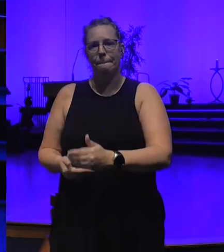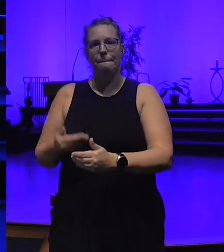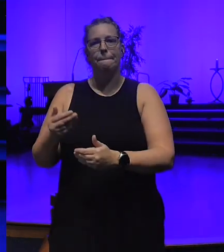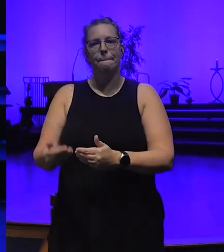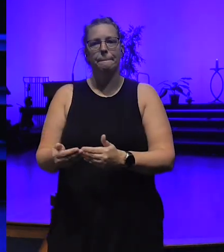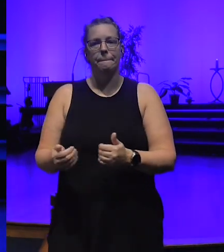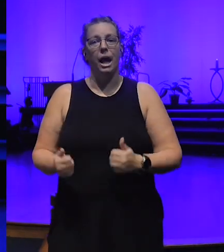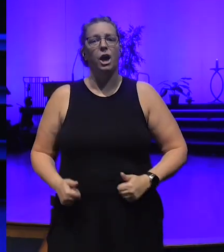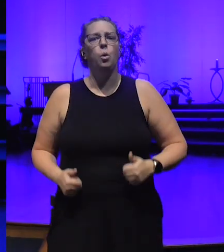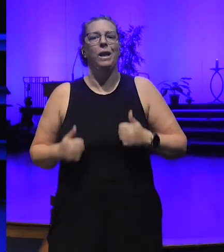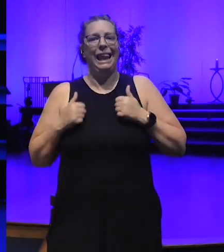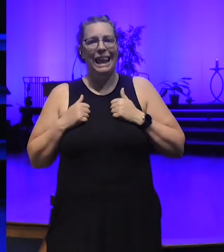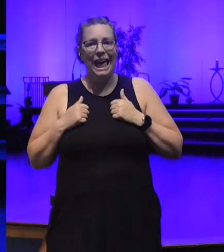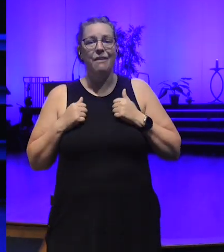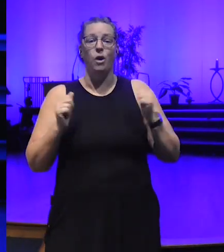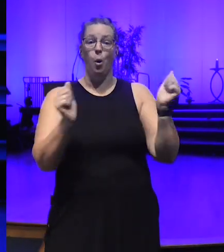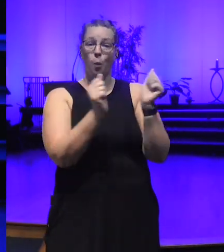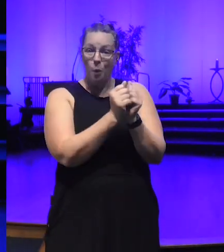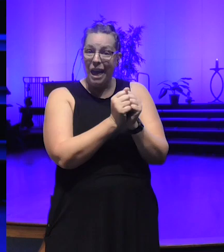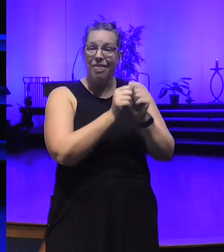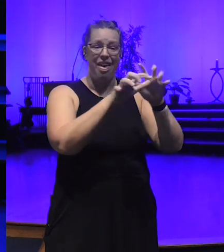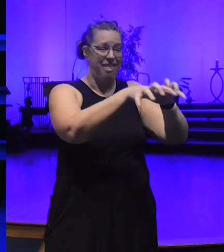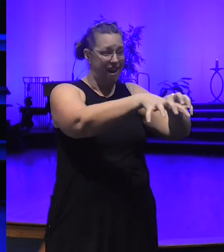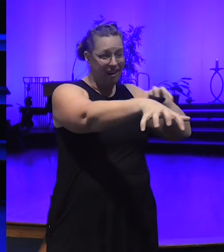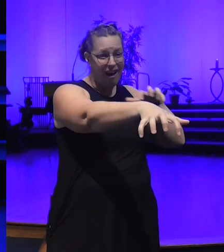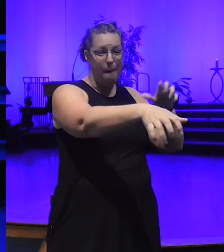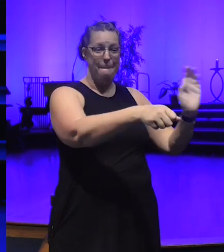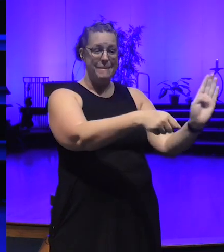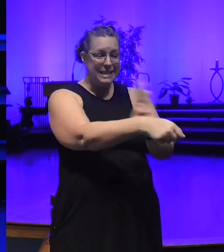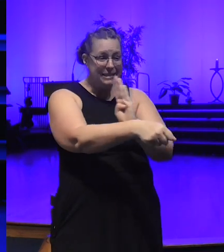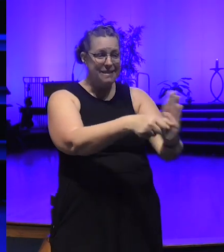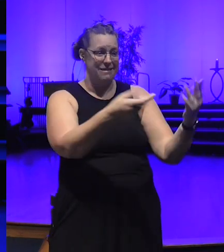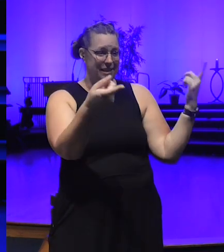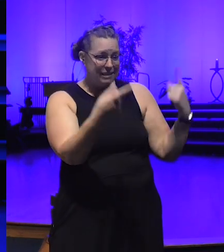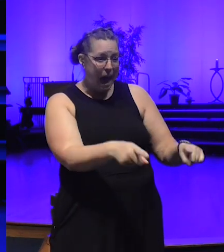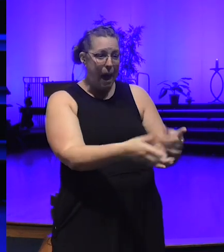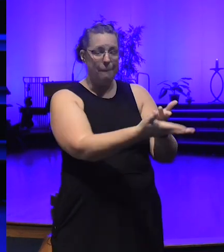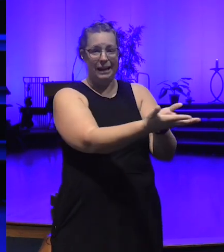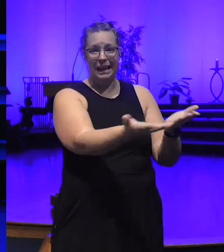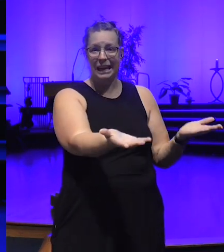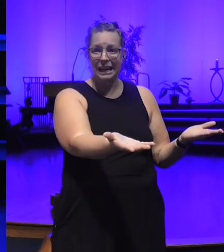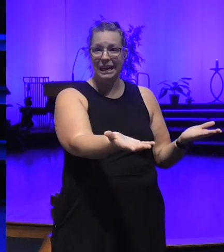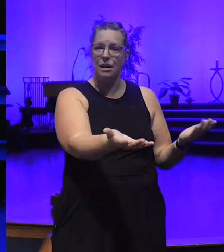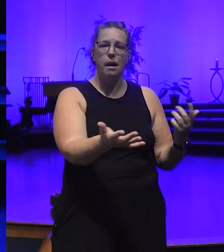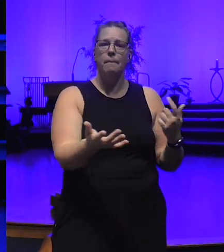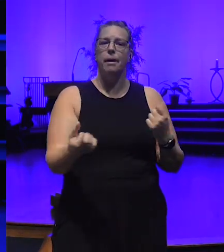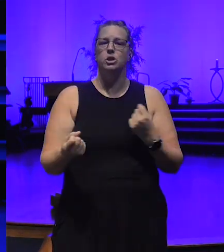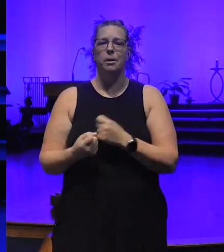so much congestion and busyness going on that is traffic free moving into prayer